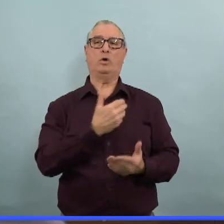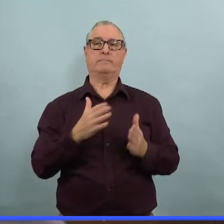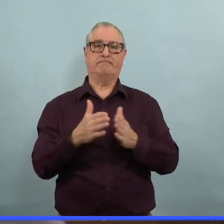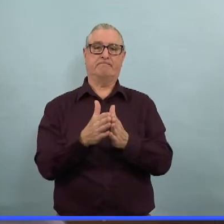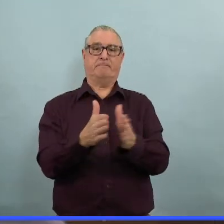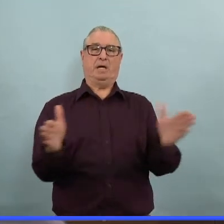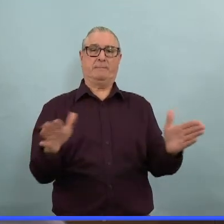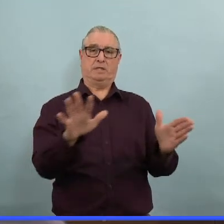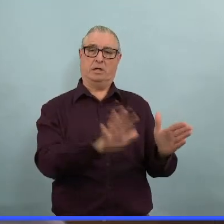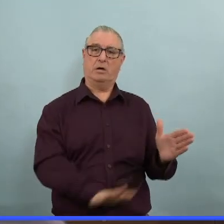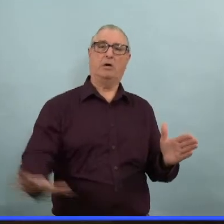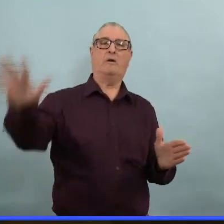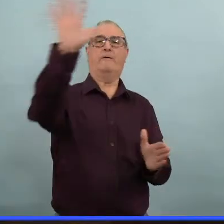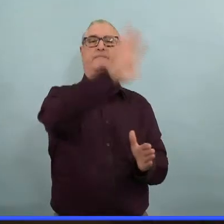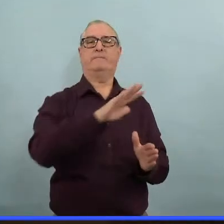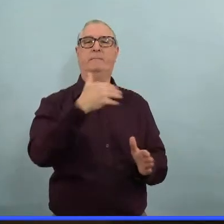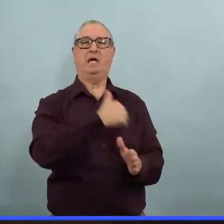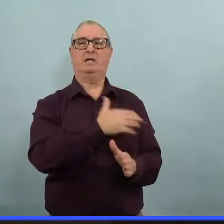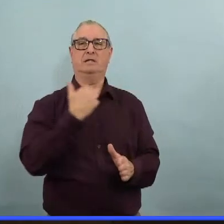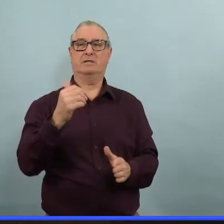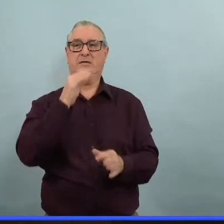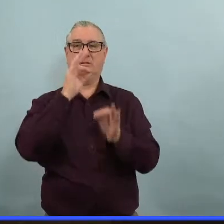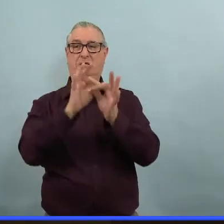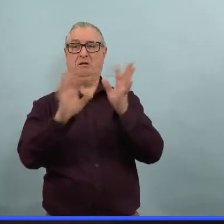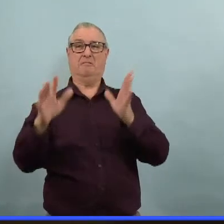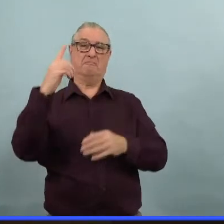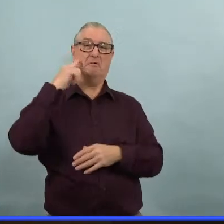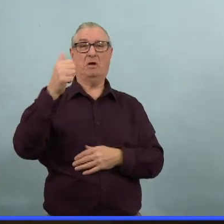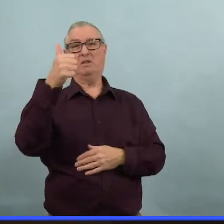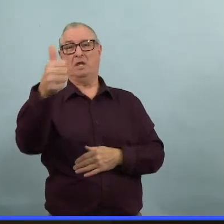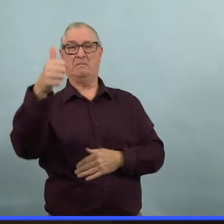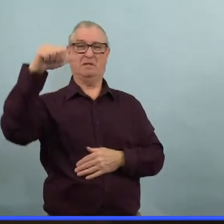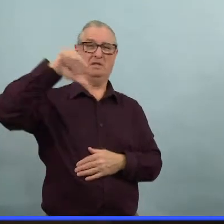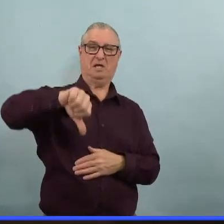thumbs up or thumbs down what happens a year from now if we look at the we won't really